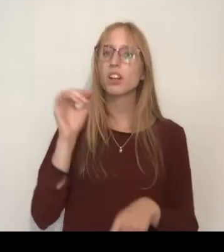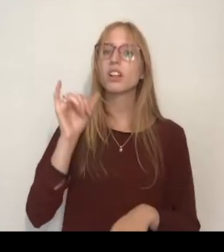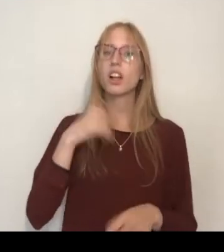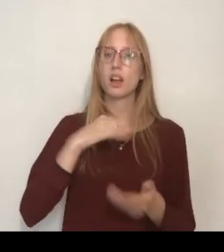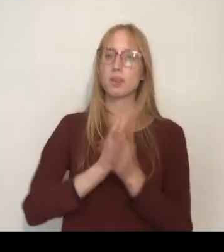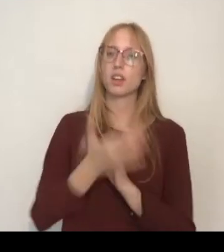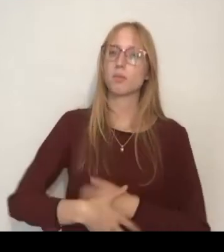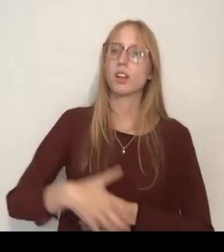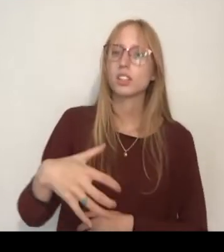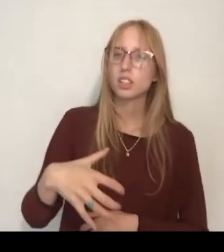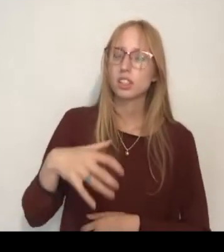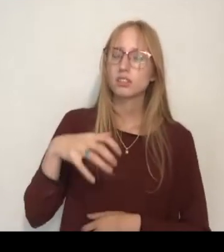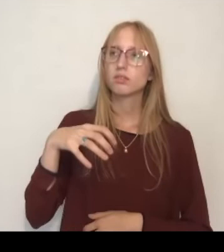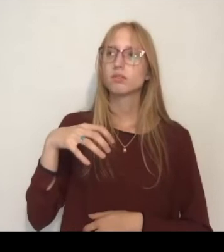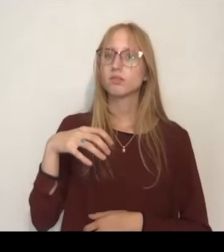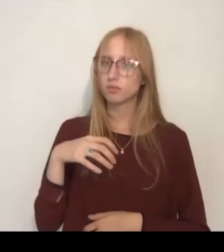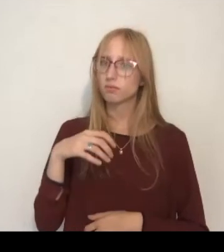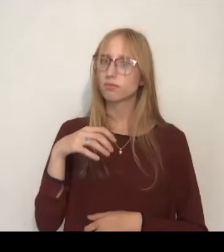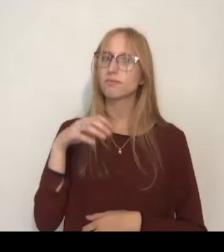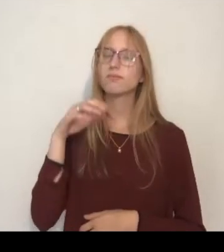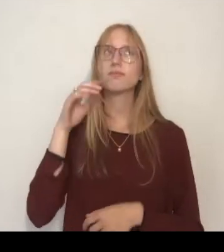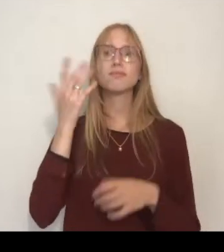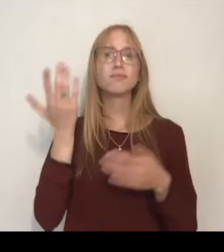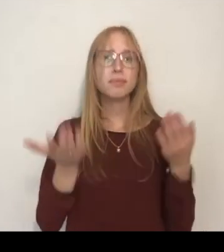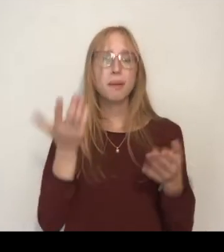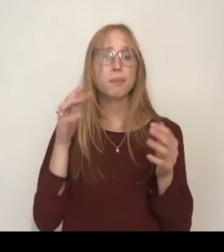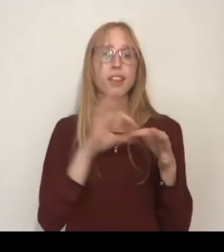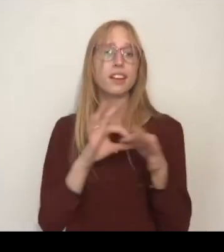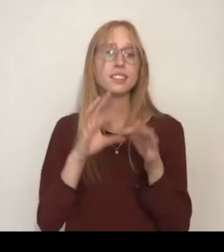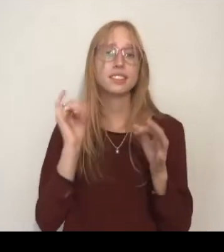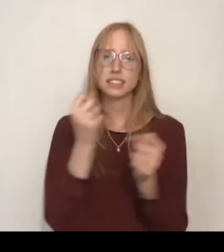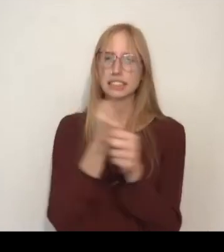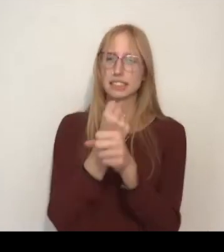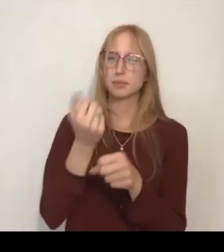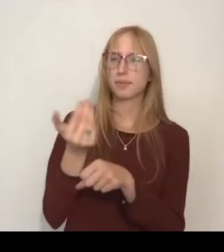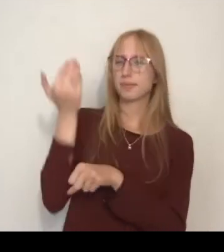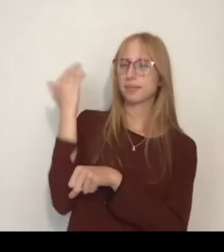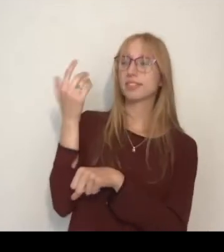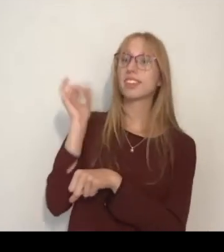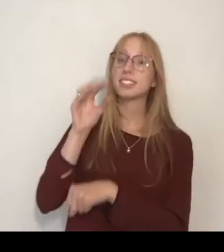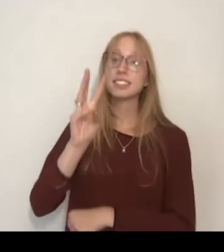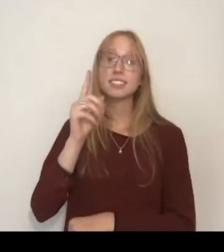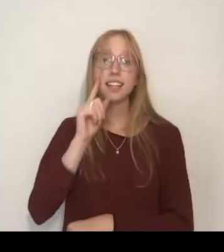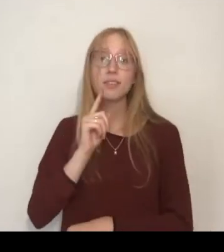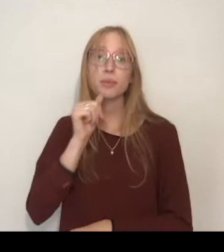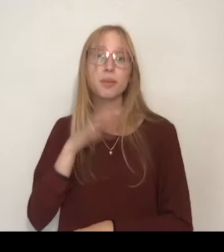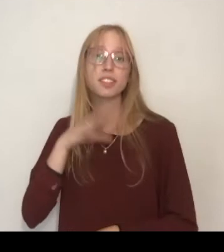was because they became pregnant. Hm... maybe that's related to the statistic I mentioned before